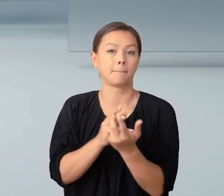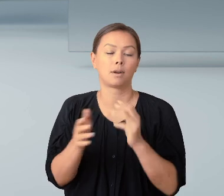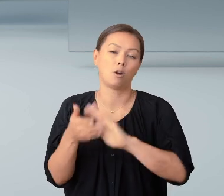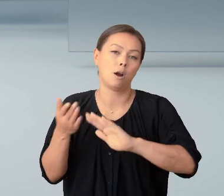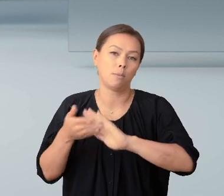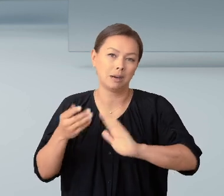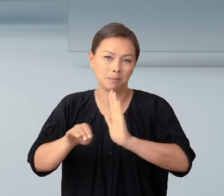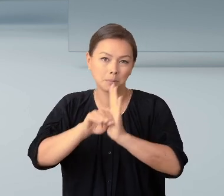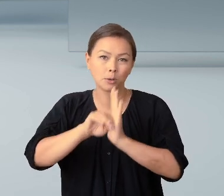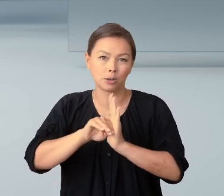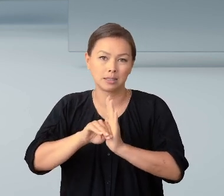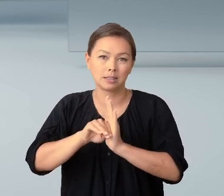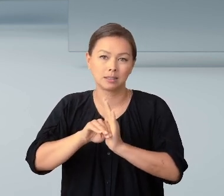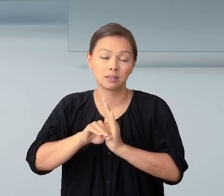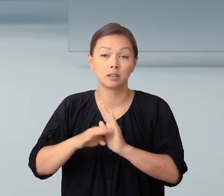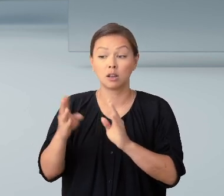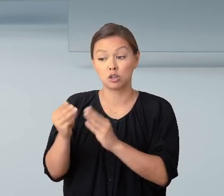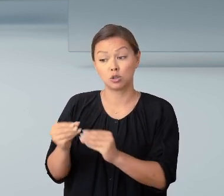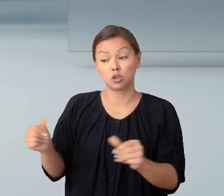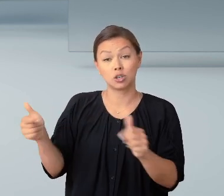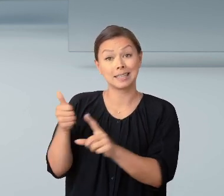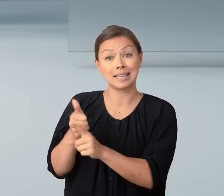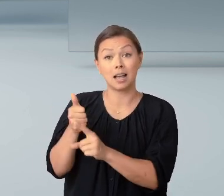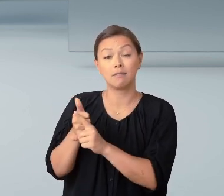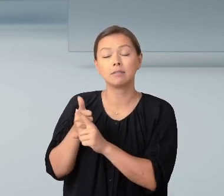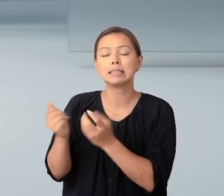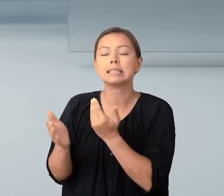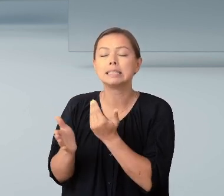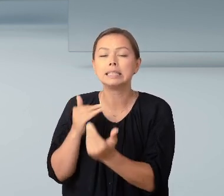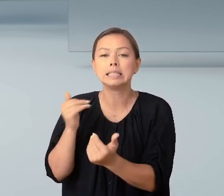easily tailored and extendable solutions, over 2,000 apps on